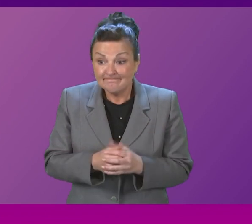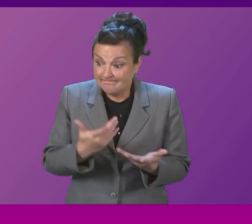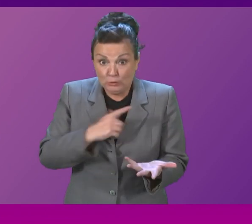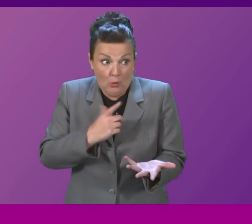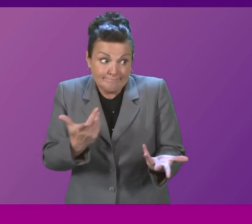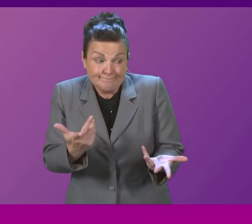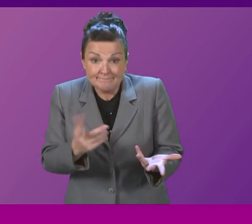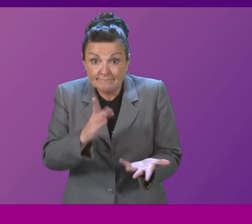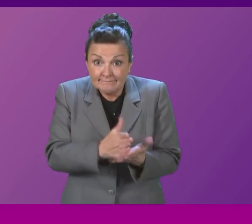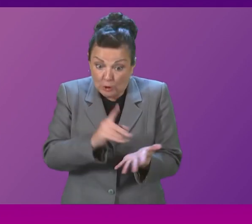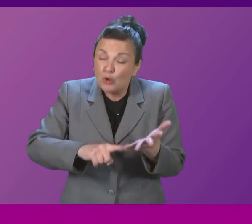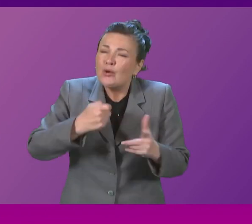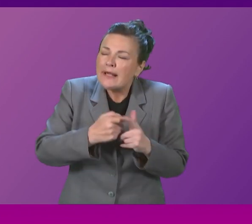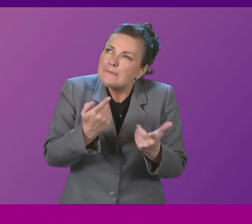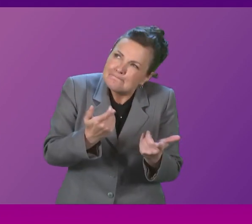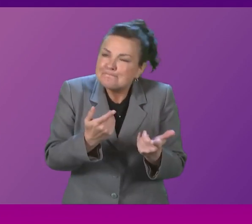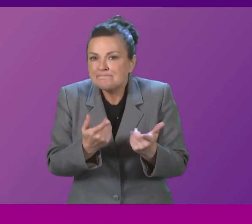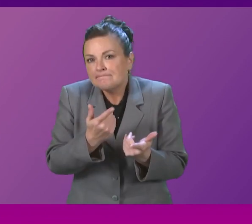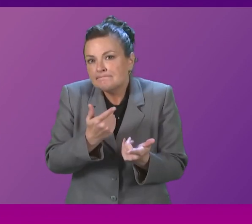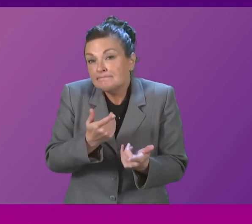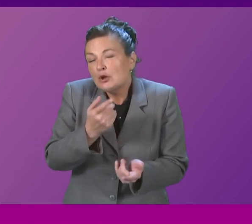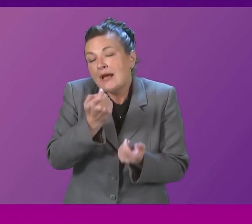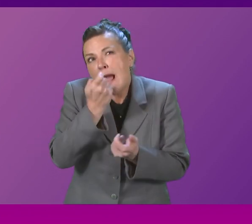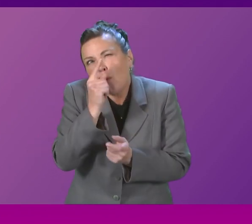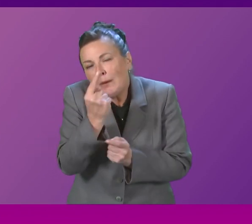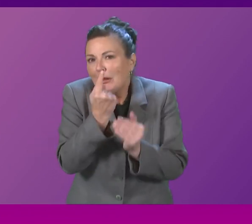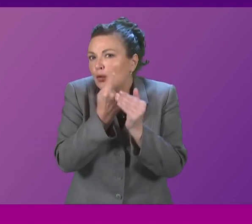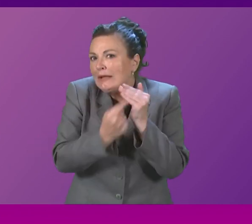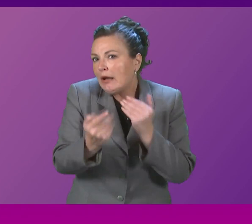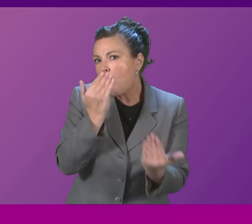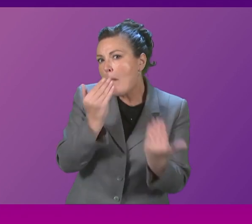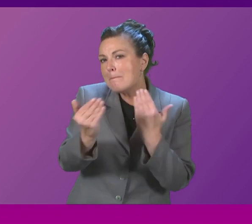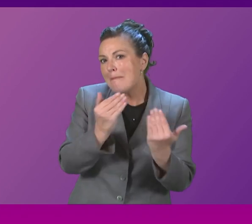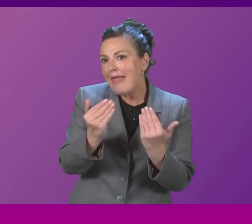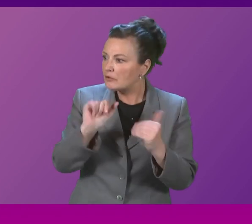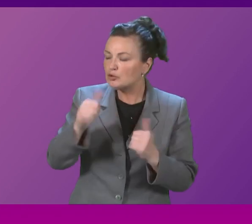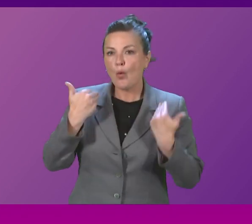The UK is almost unique among wealthier countries in reintroducing austerity.